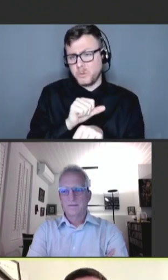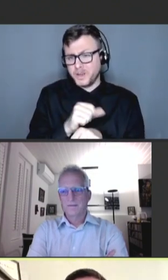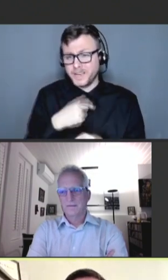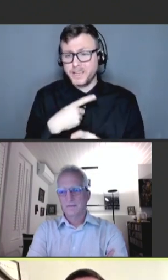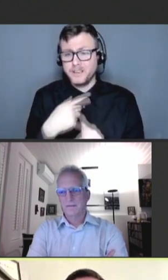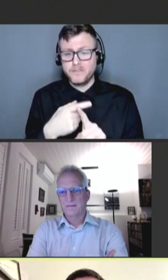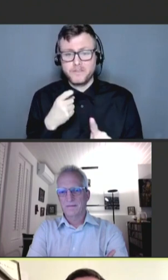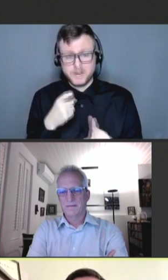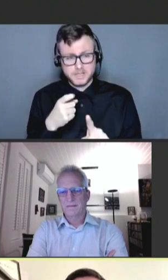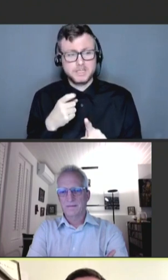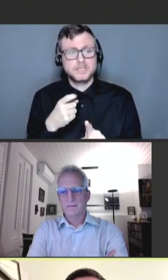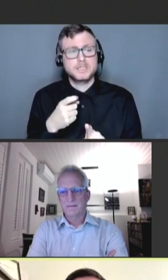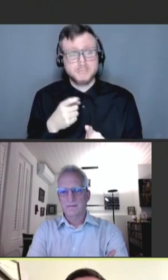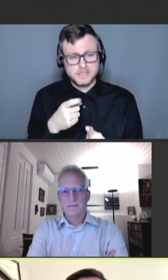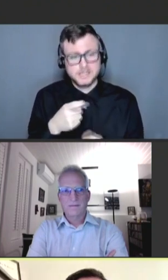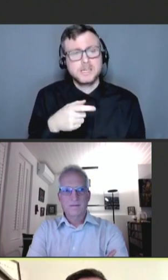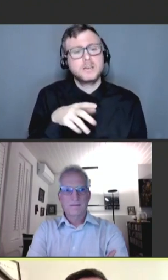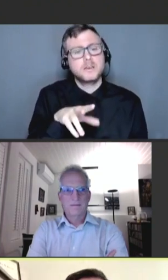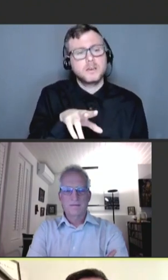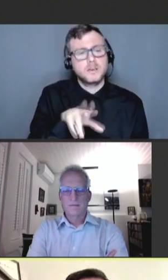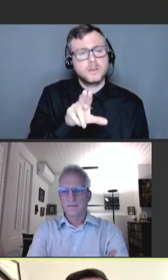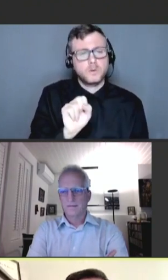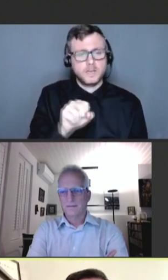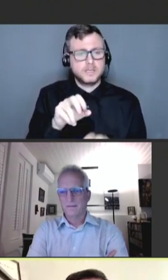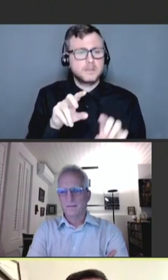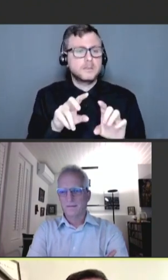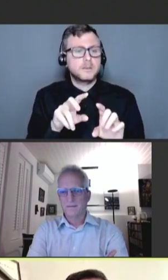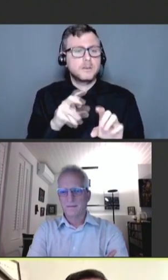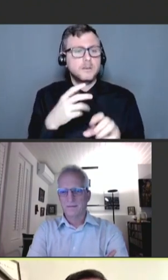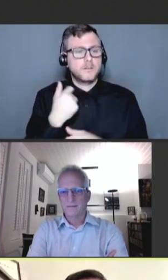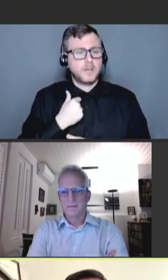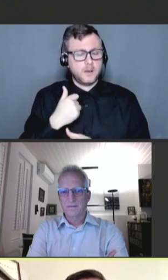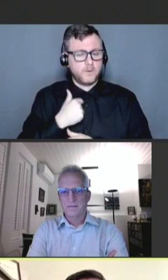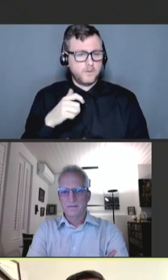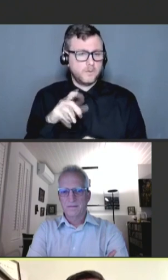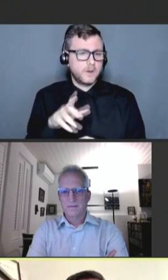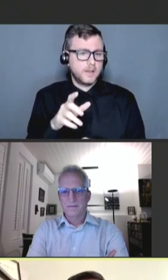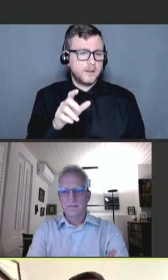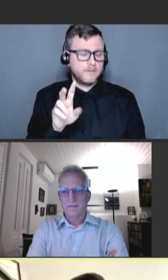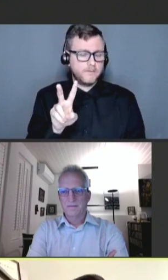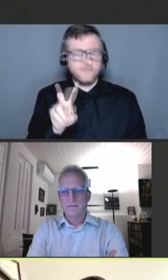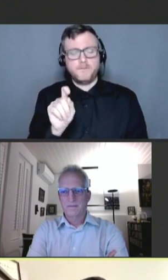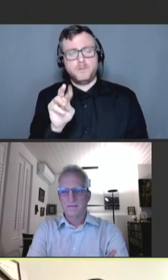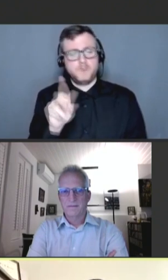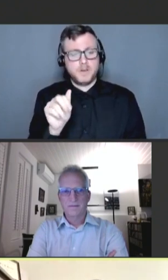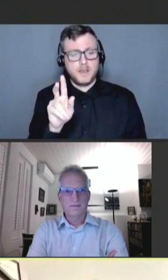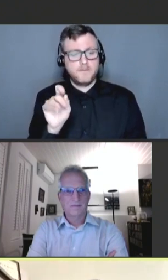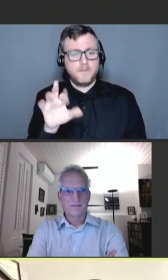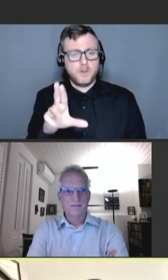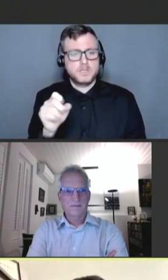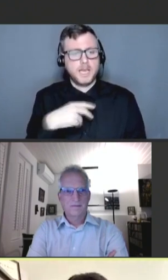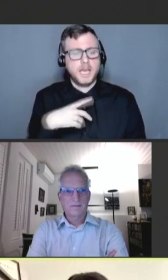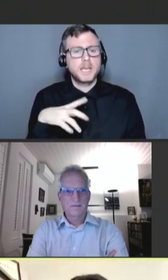Veteran's Affairs and also from the American Society of Nephrology. Next slide, please. So, I was asked to,